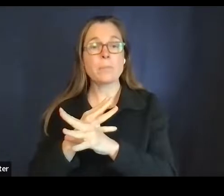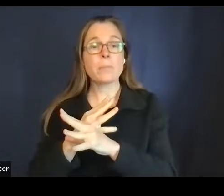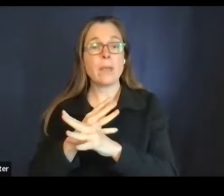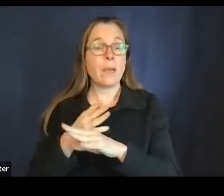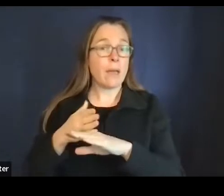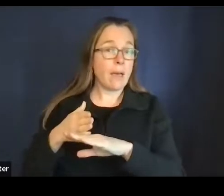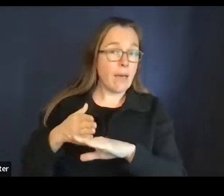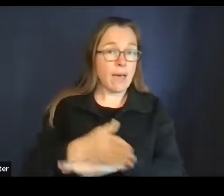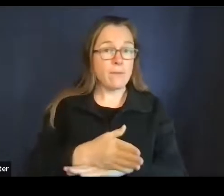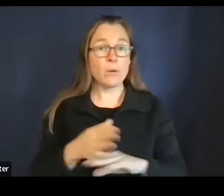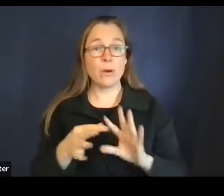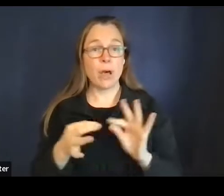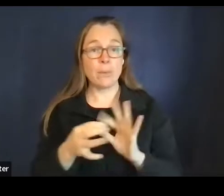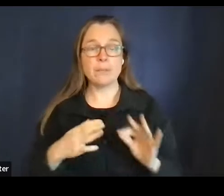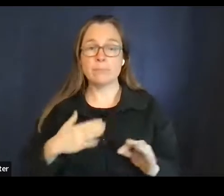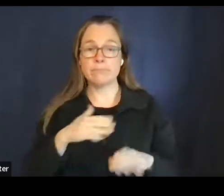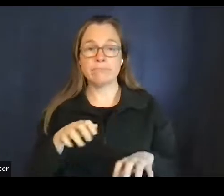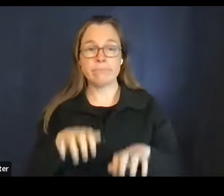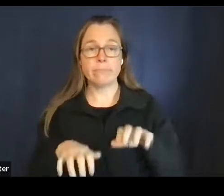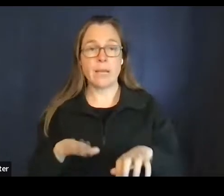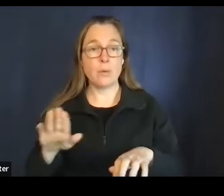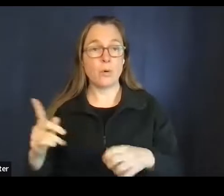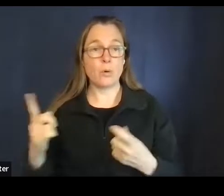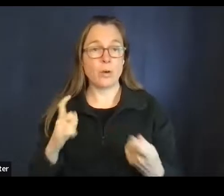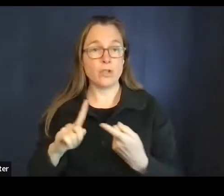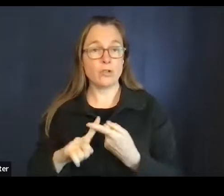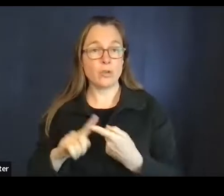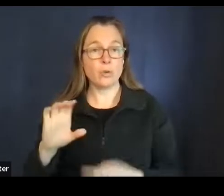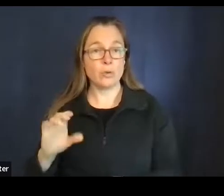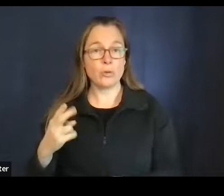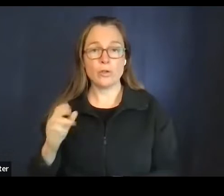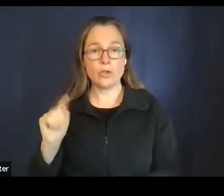please type your questions into the chat and those will be beamed to me